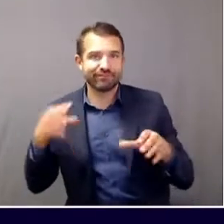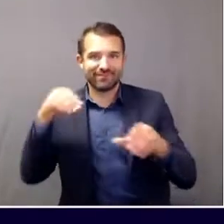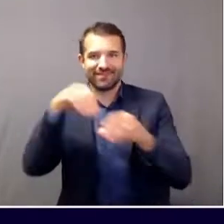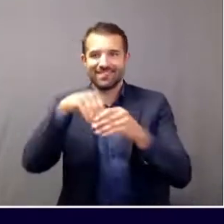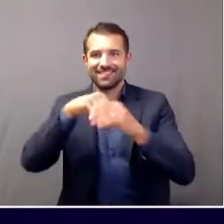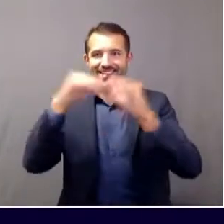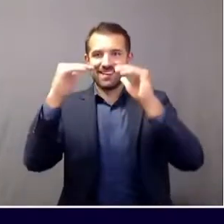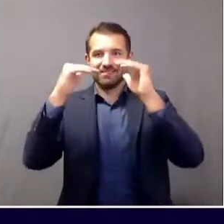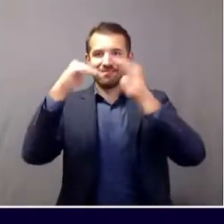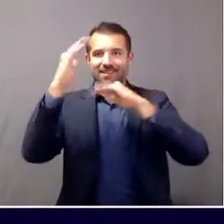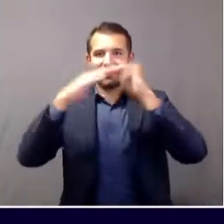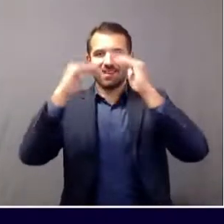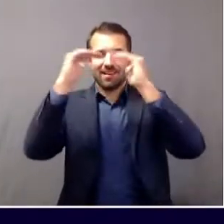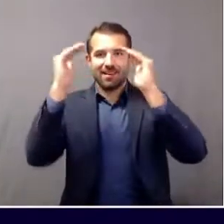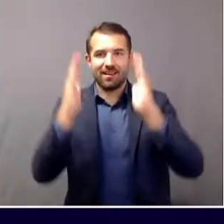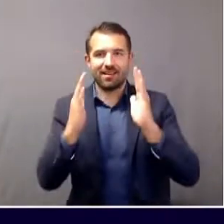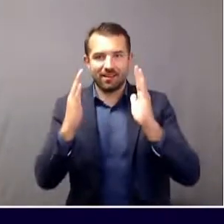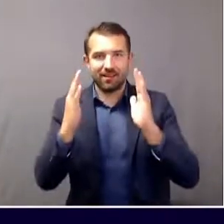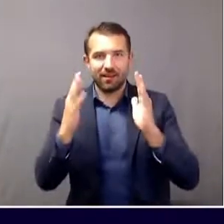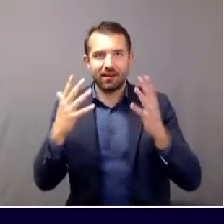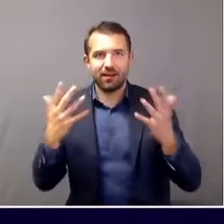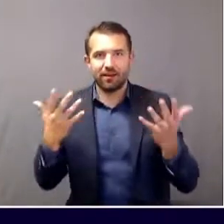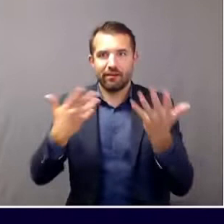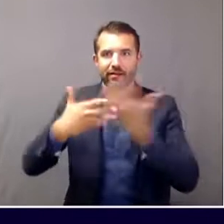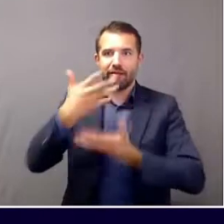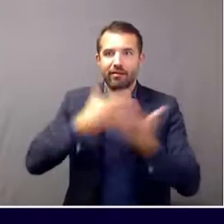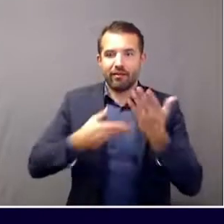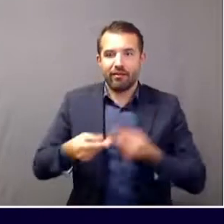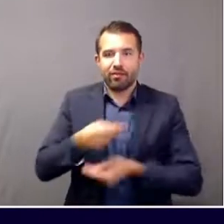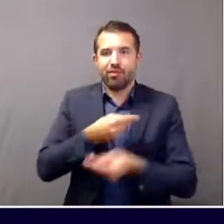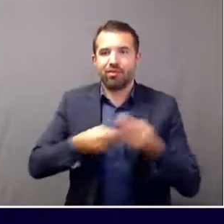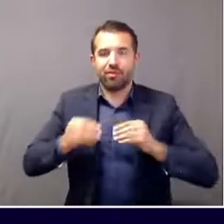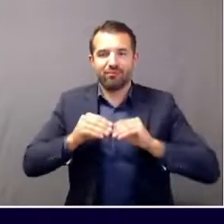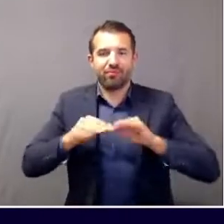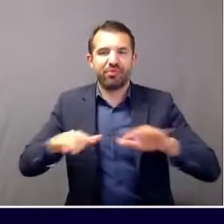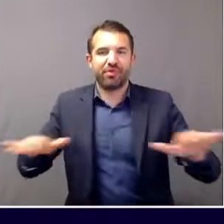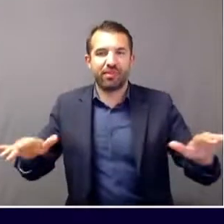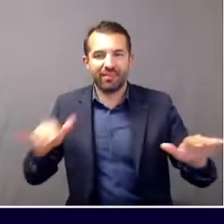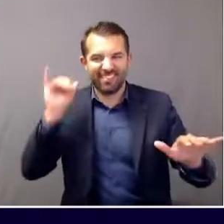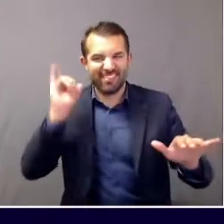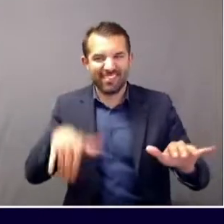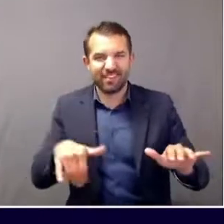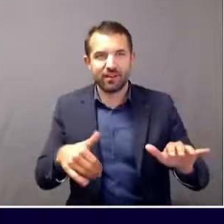be other reasons as well other